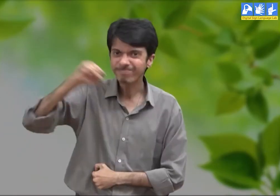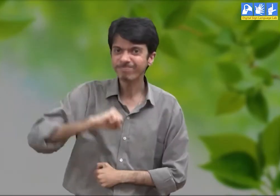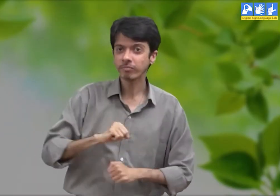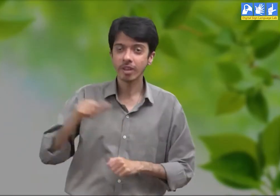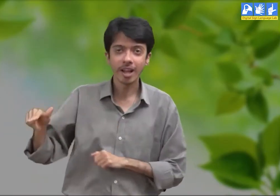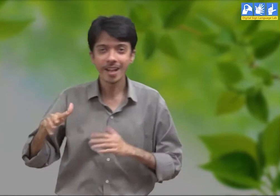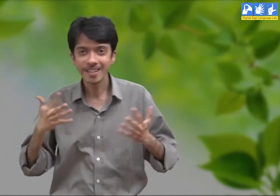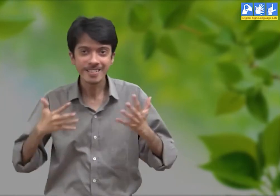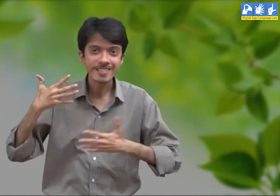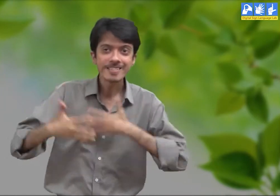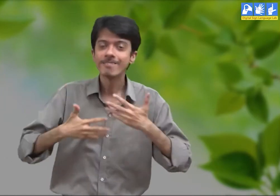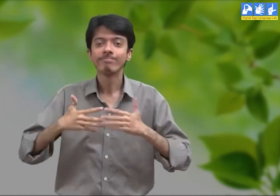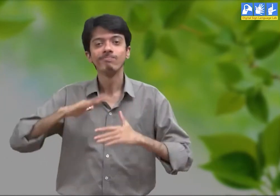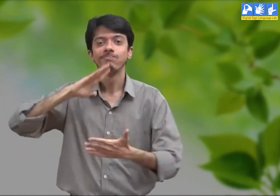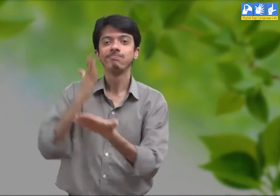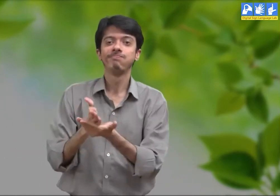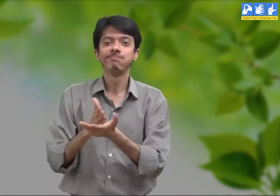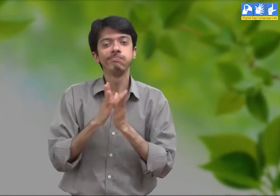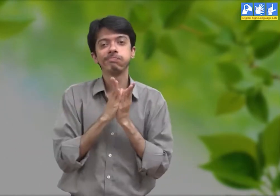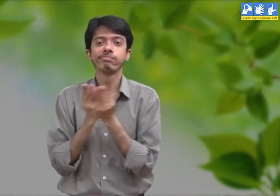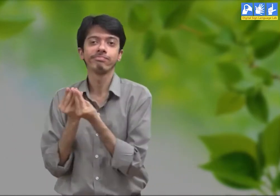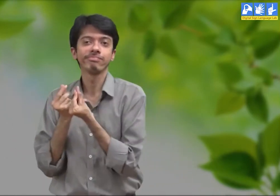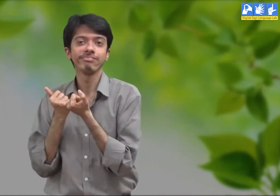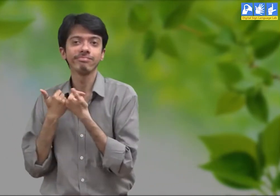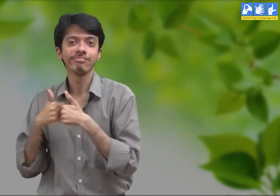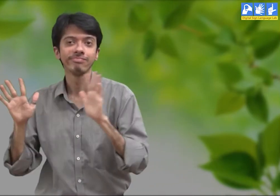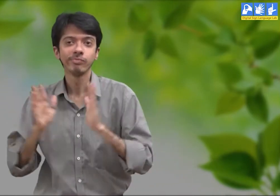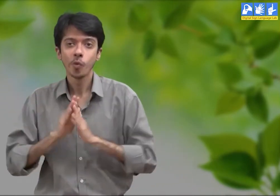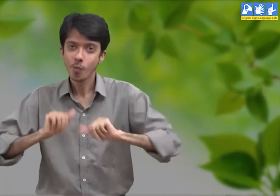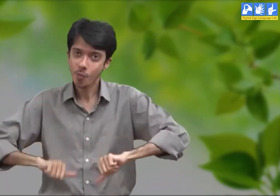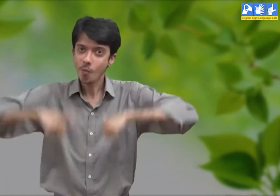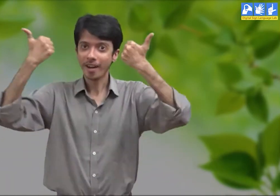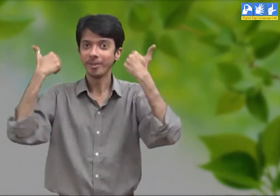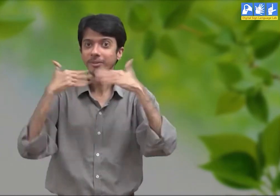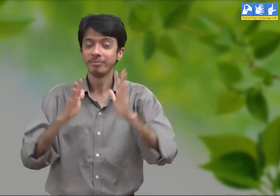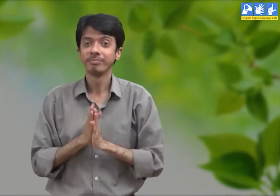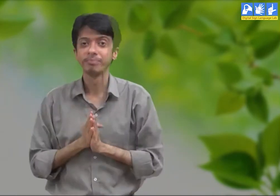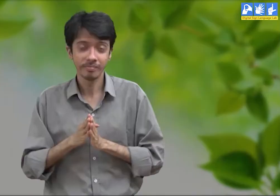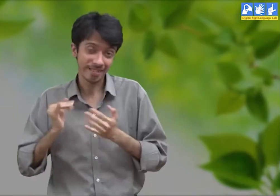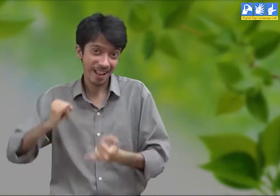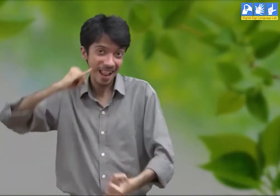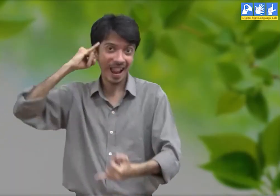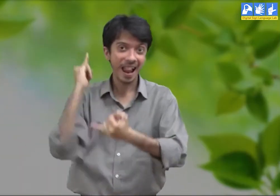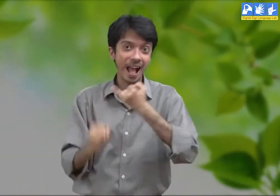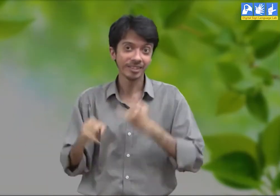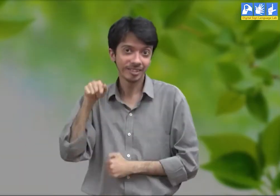Large number of people participated in this movement. This movement to protect the forest was successful.